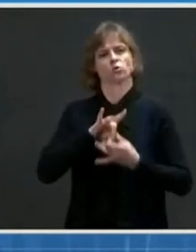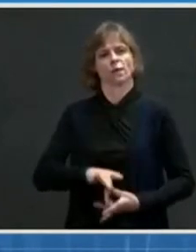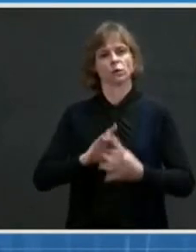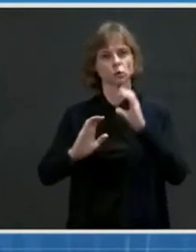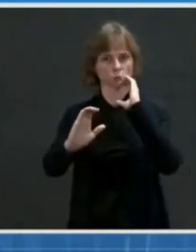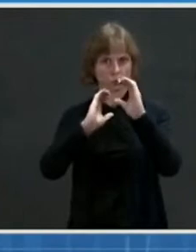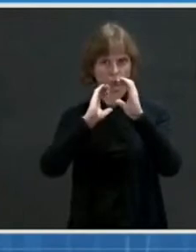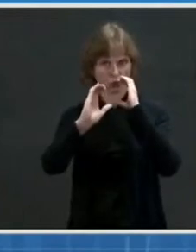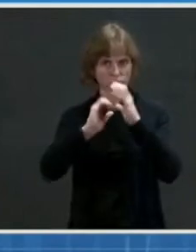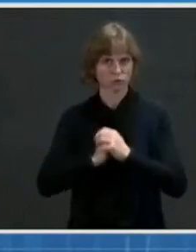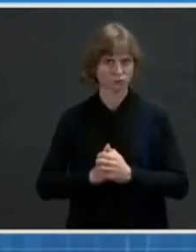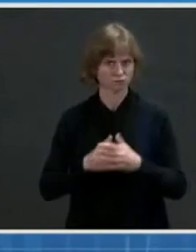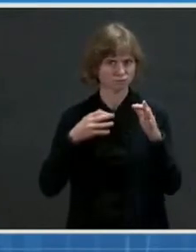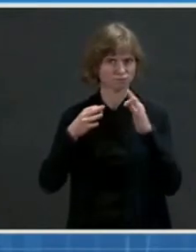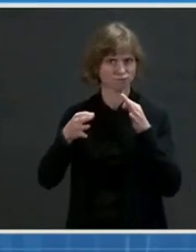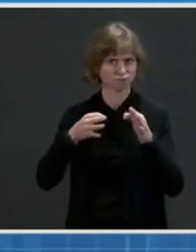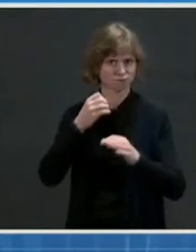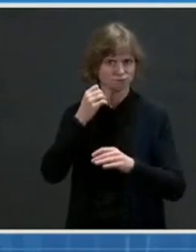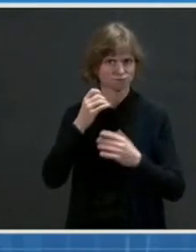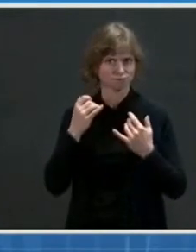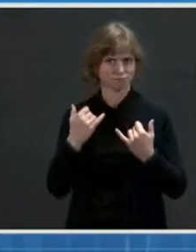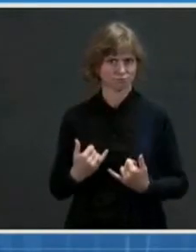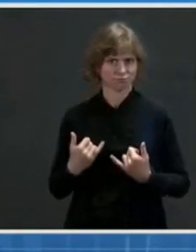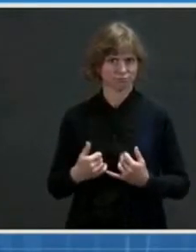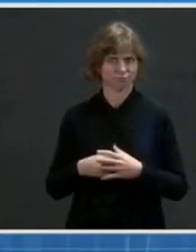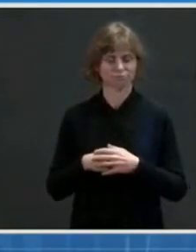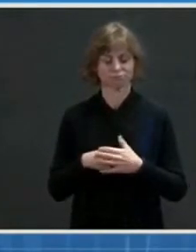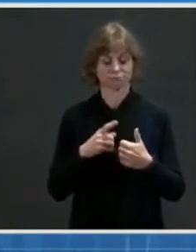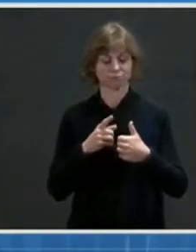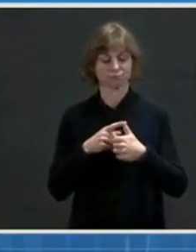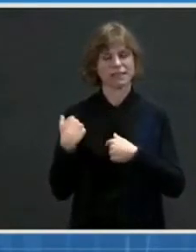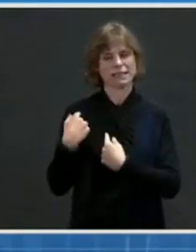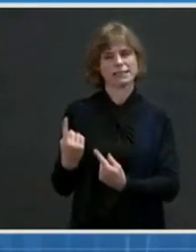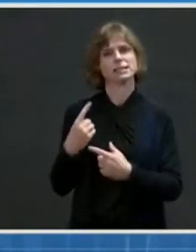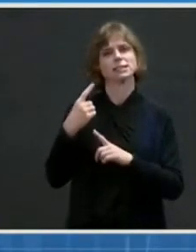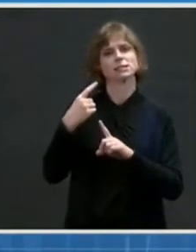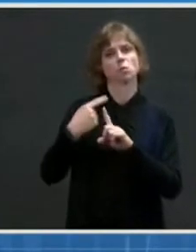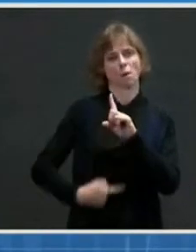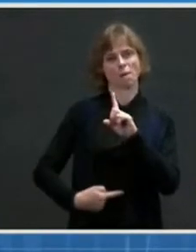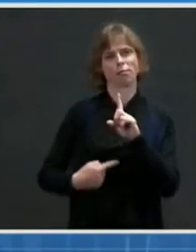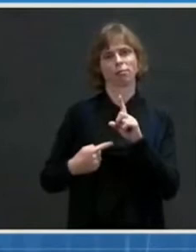MUCH MORE STRAIGHTFORWARD ONE. LETT ME TELL YOU ABOUT OUR THREE STAGES ABOUT COMMUNICATION.